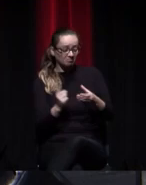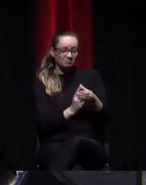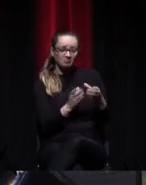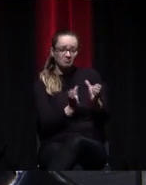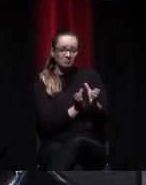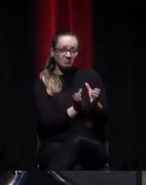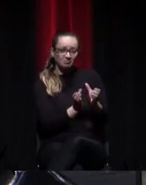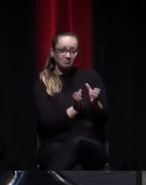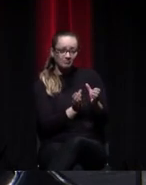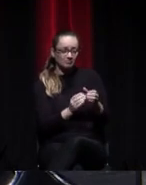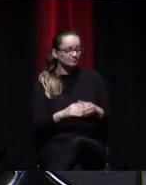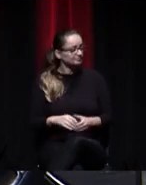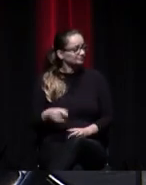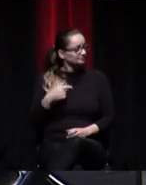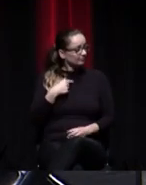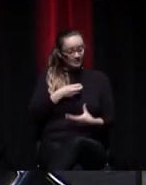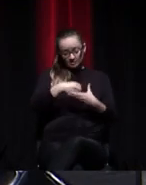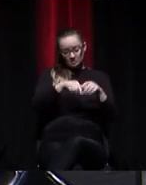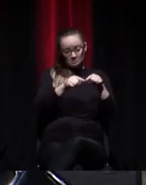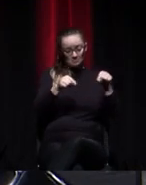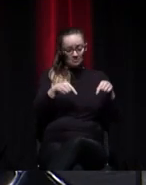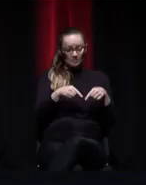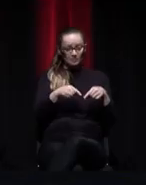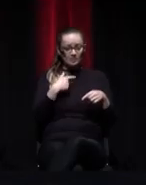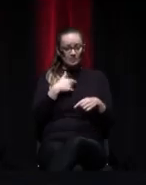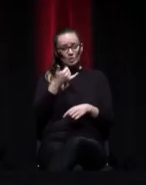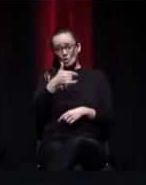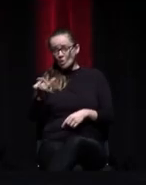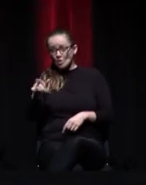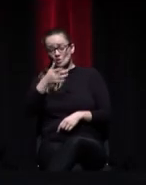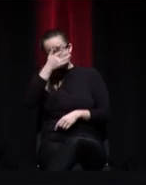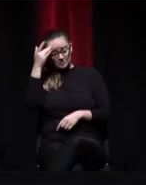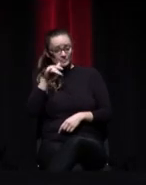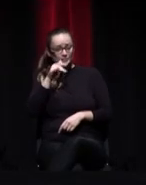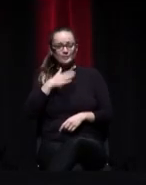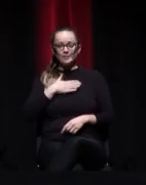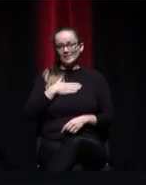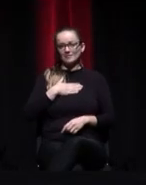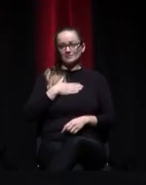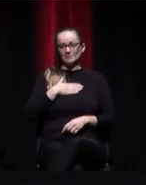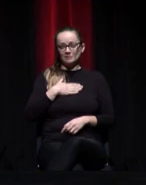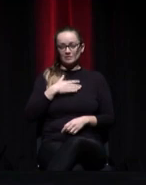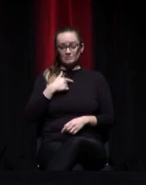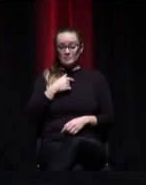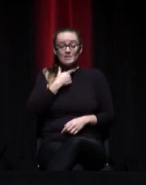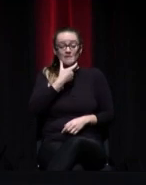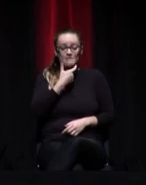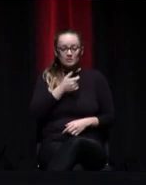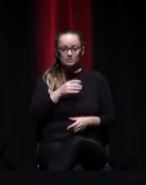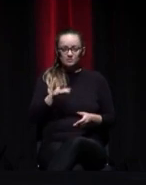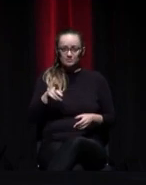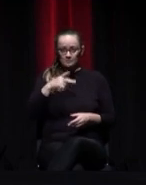and there's someone talking for me once more. I don't like this. This group doesn't represent me.